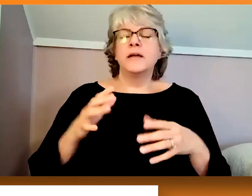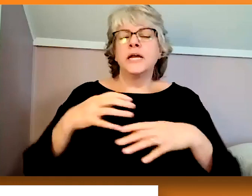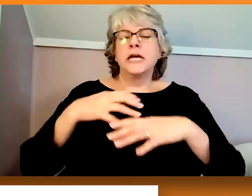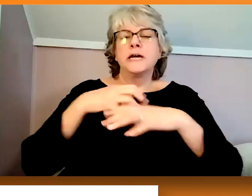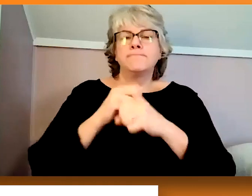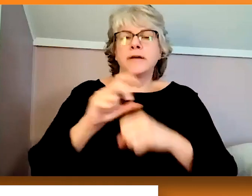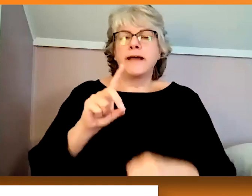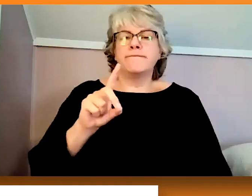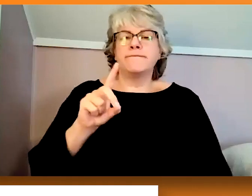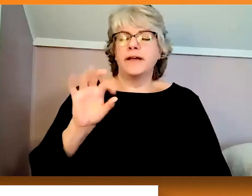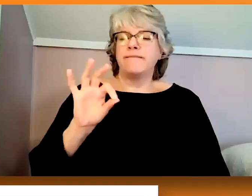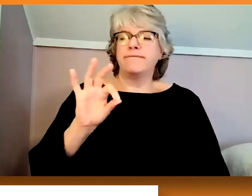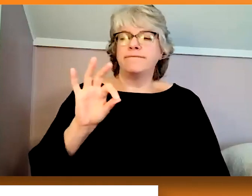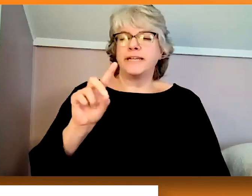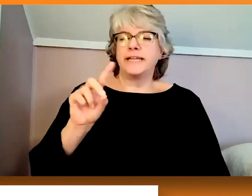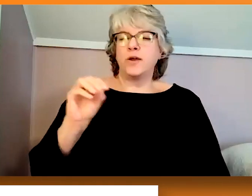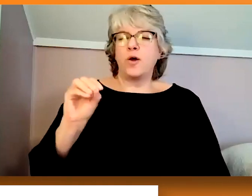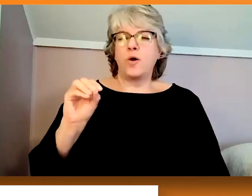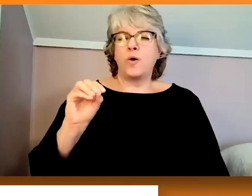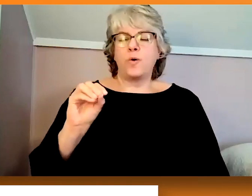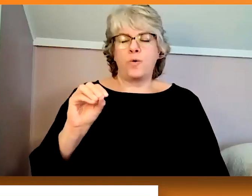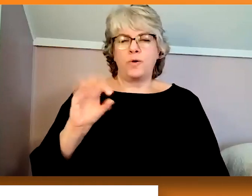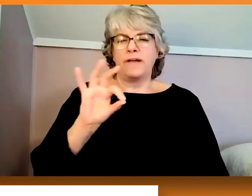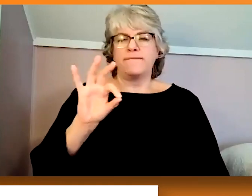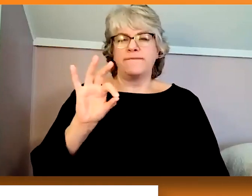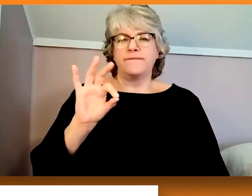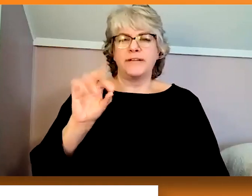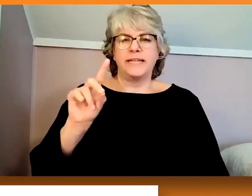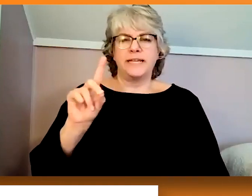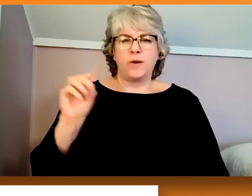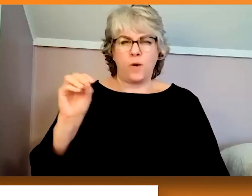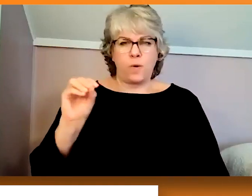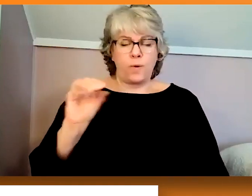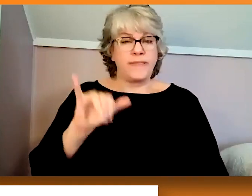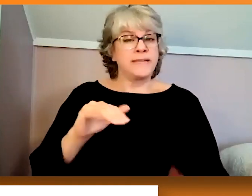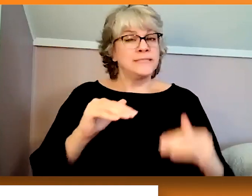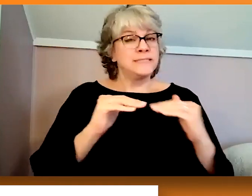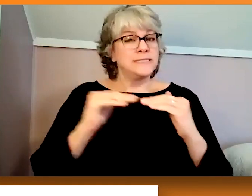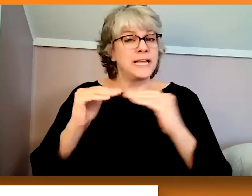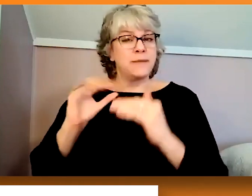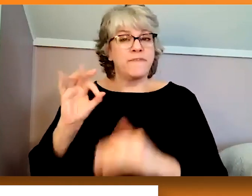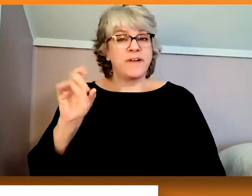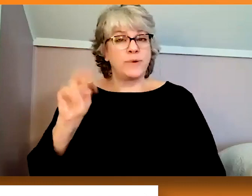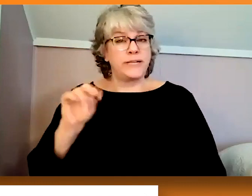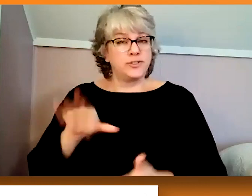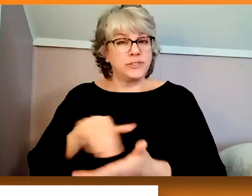is the same thing as the Foundation Center. I'm actually not sure.